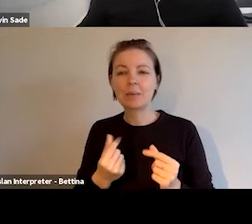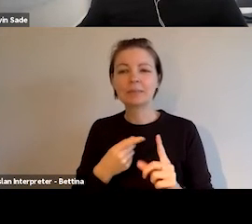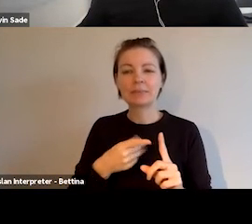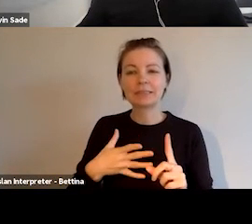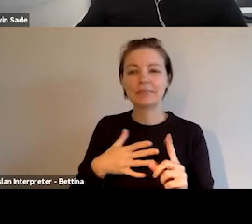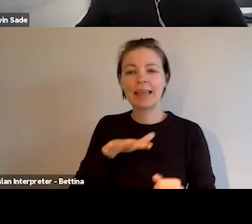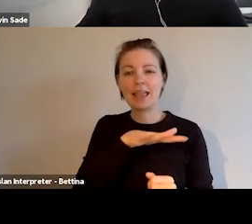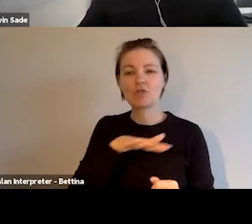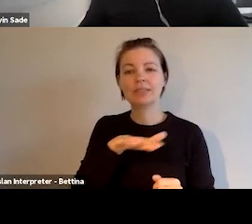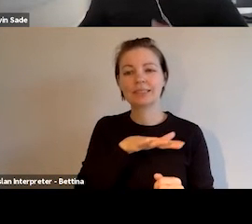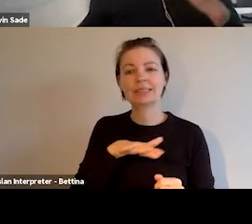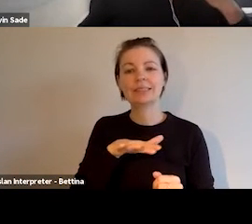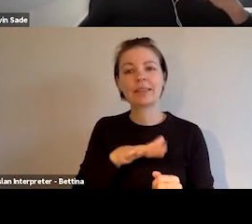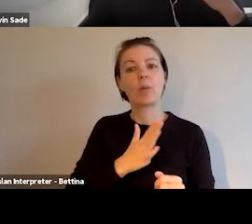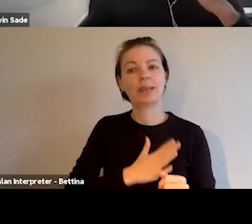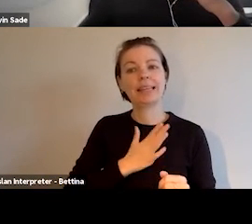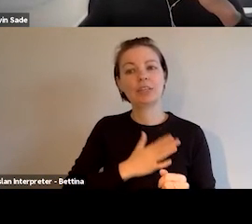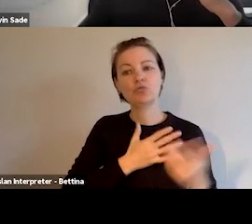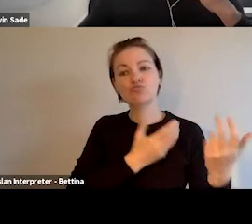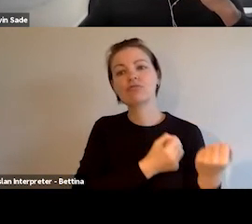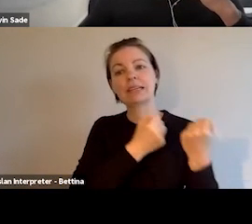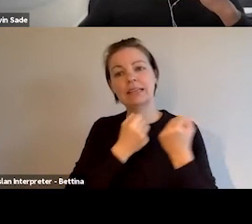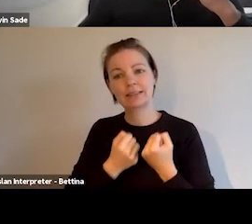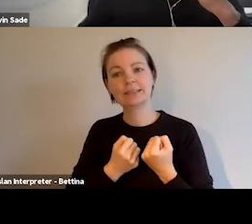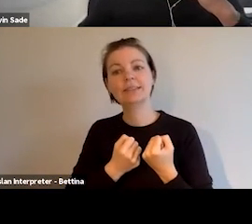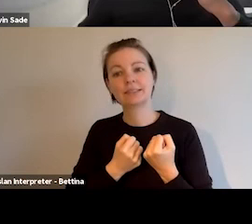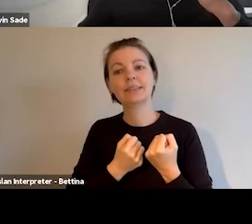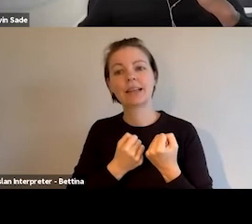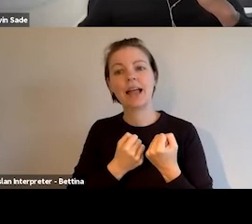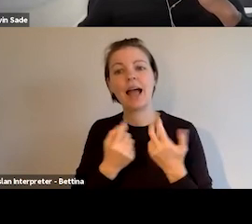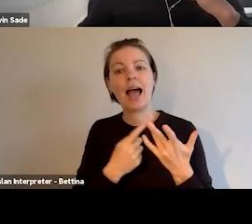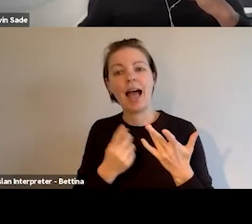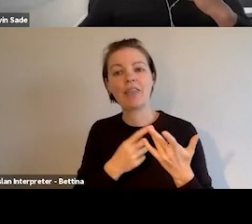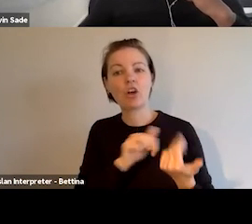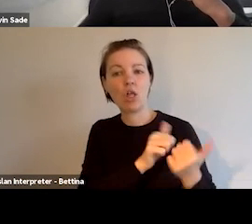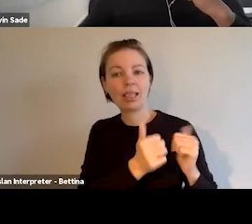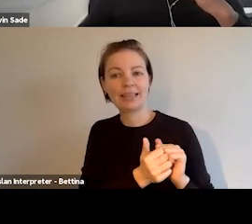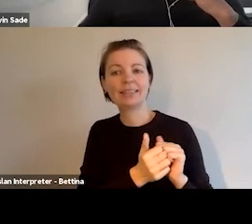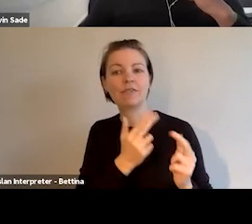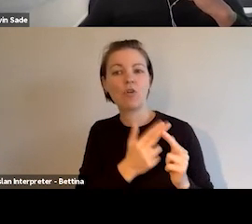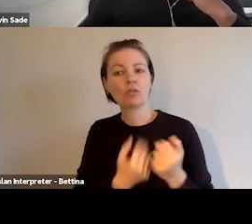expertise that we needed to bring in our academic colleagues into an ad hoc support roles.